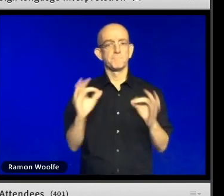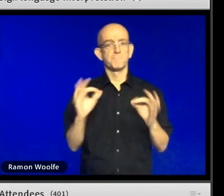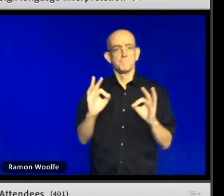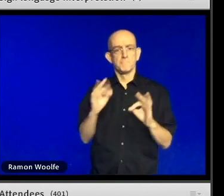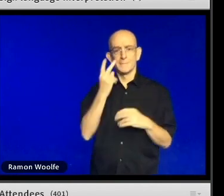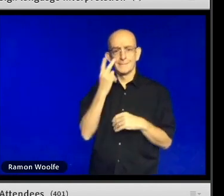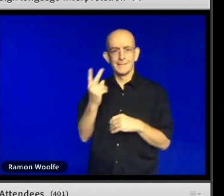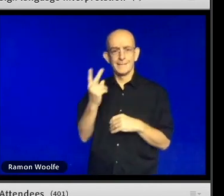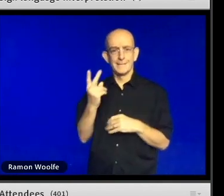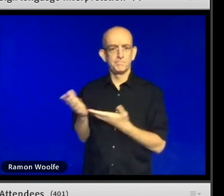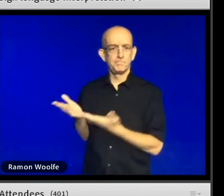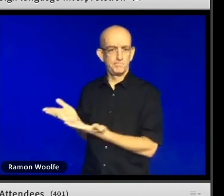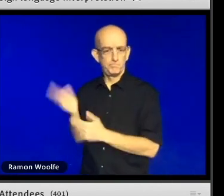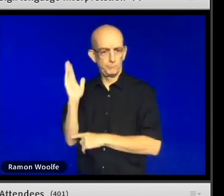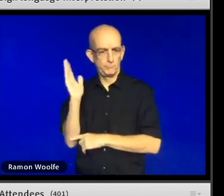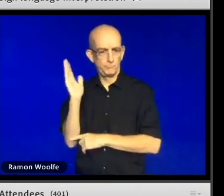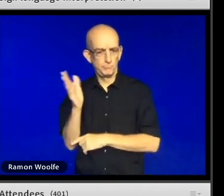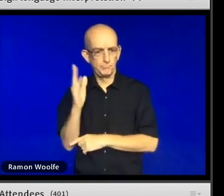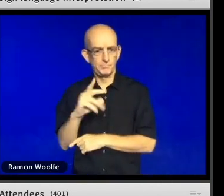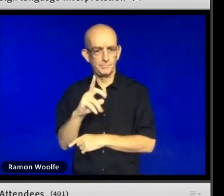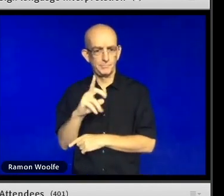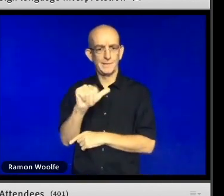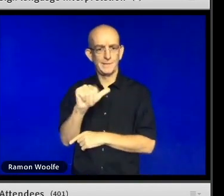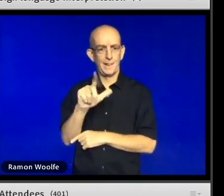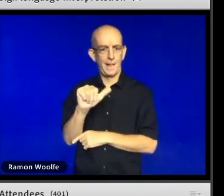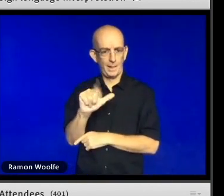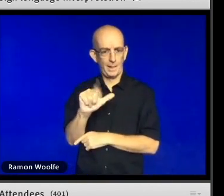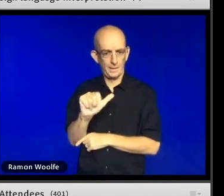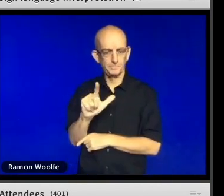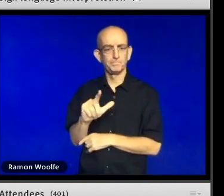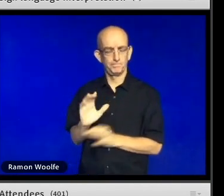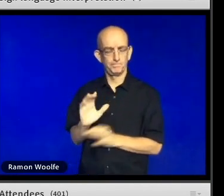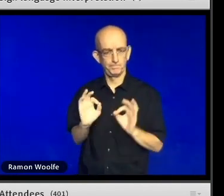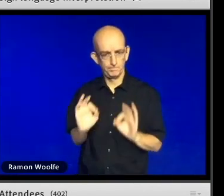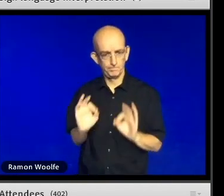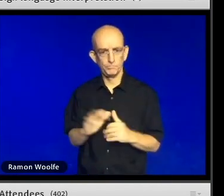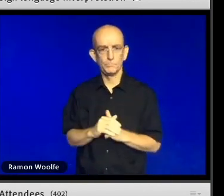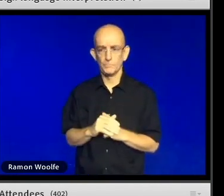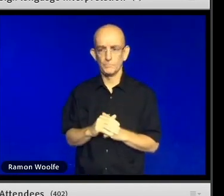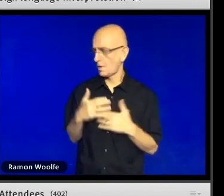Thank you so much and all the best for your next engagement. Thank you